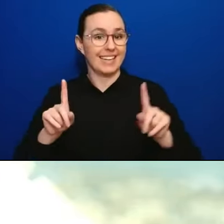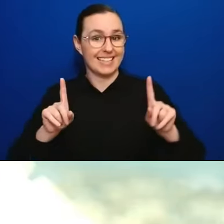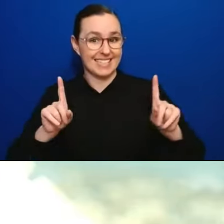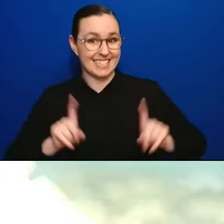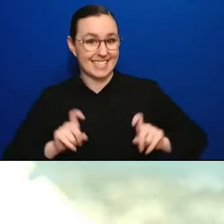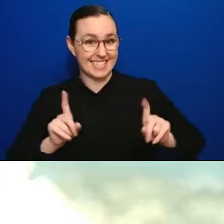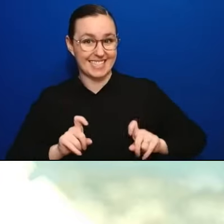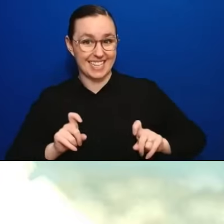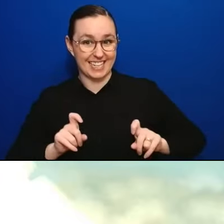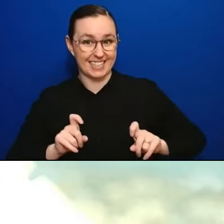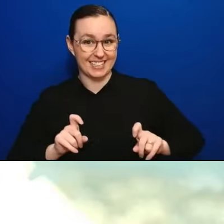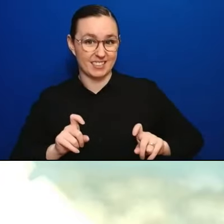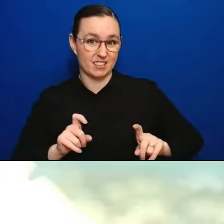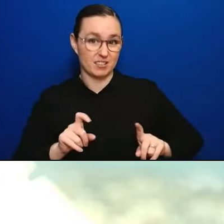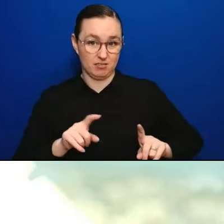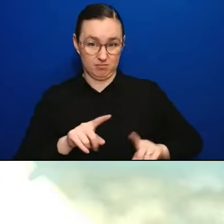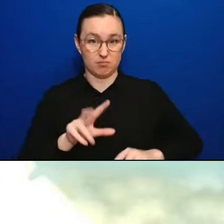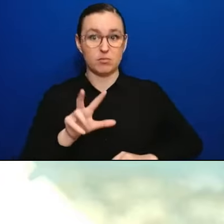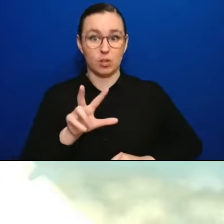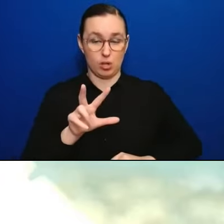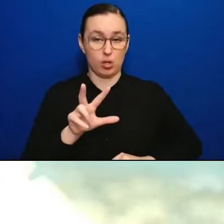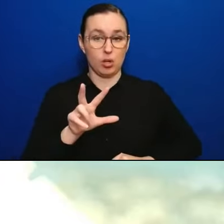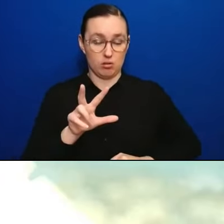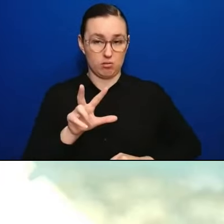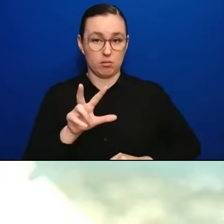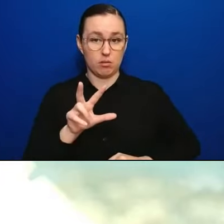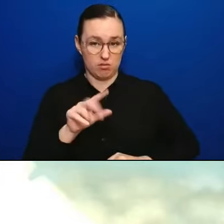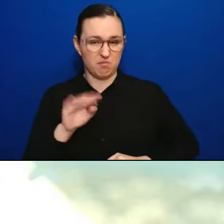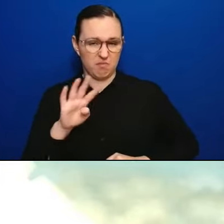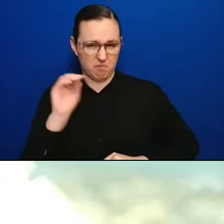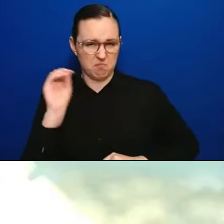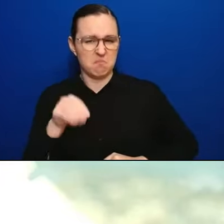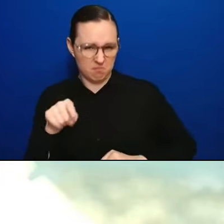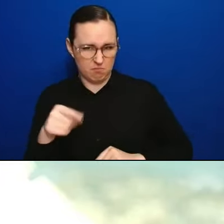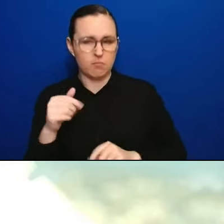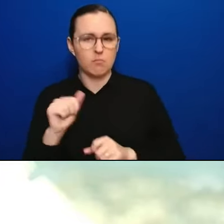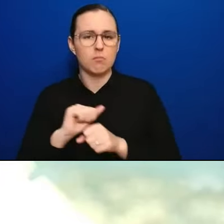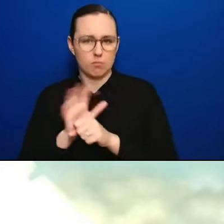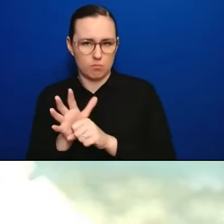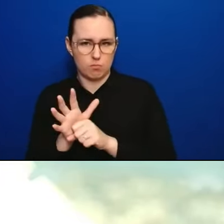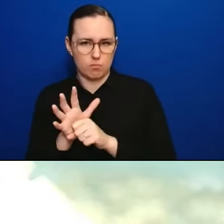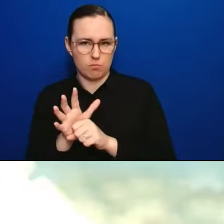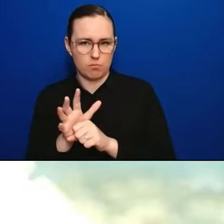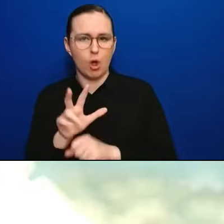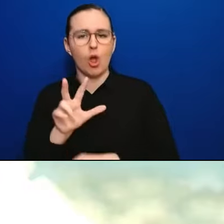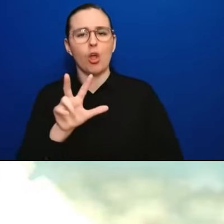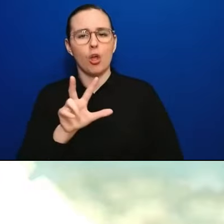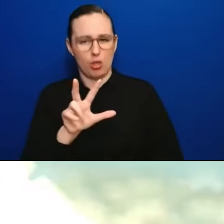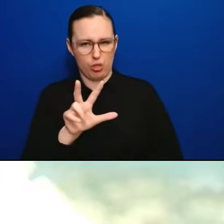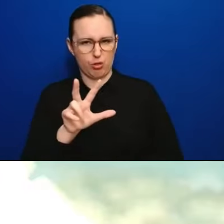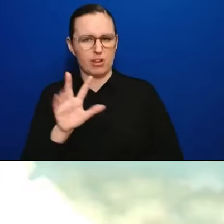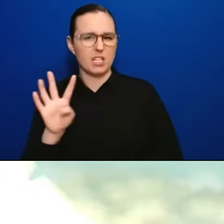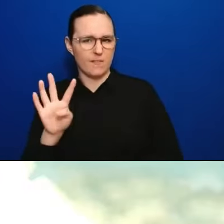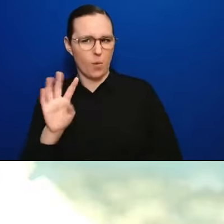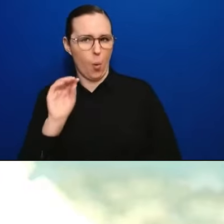overall test positives you have 3 or 4% in society based on our PCR testing as a sample of the